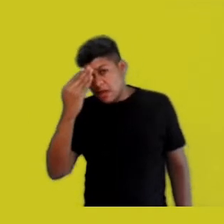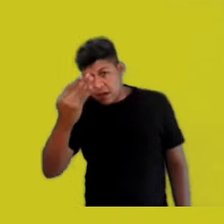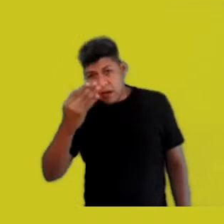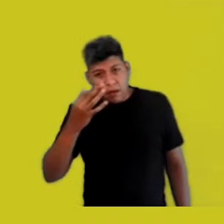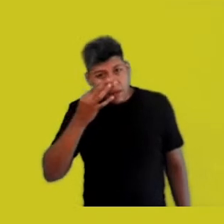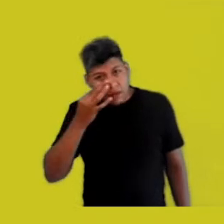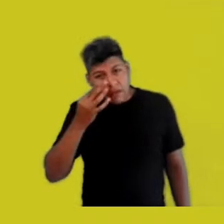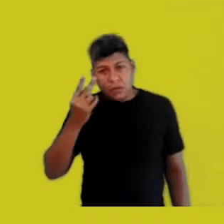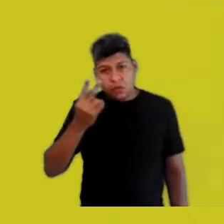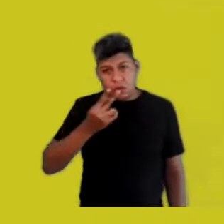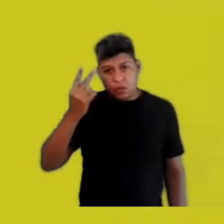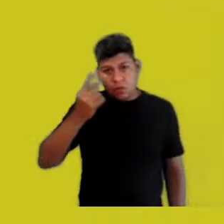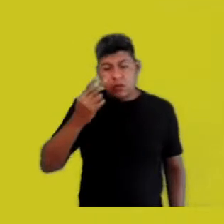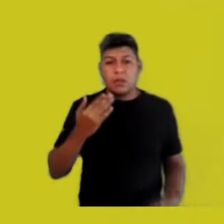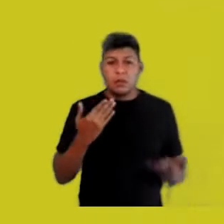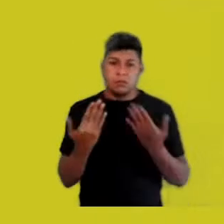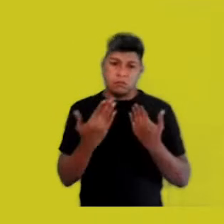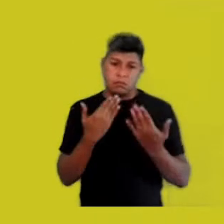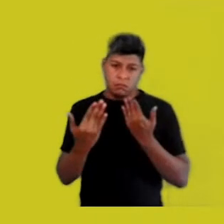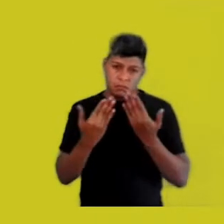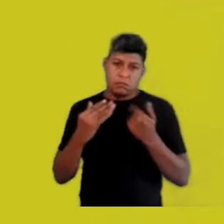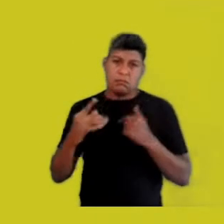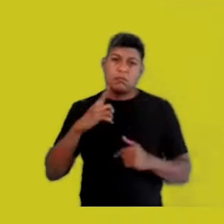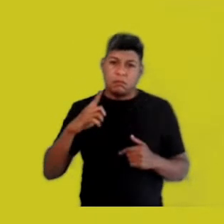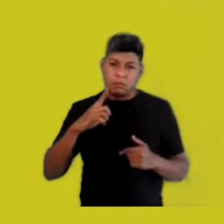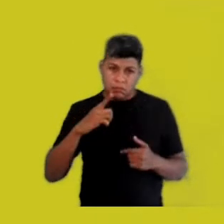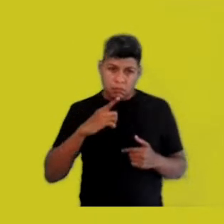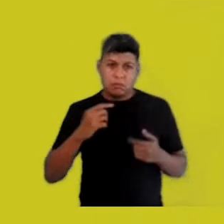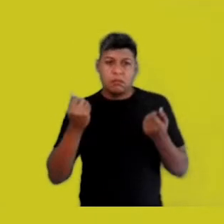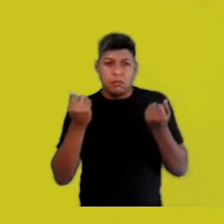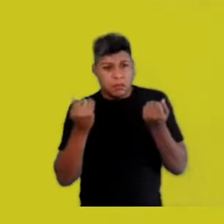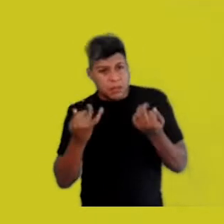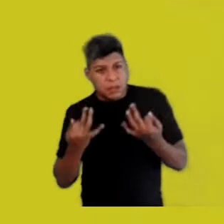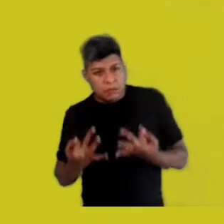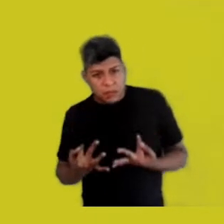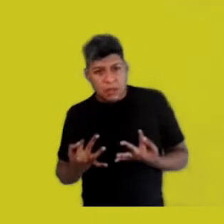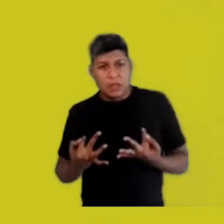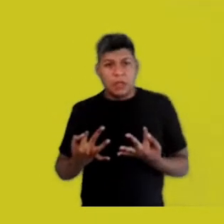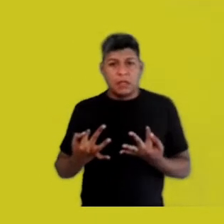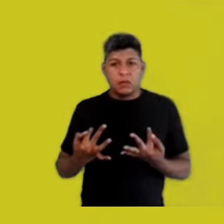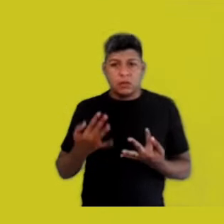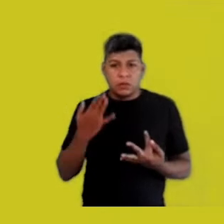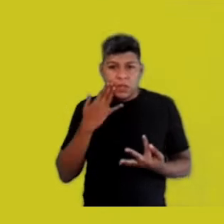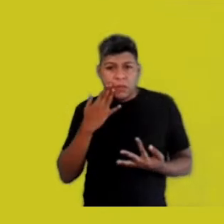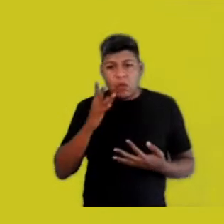and for the conversations we have continuously or not,